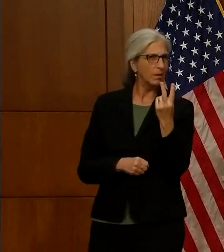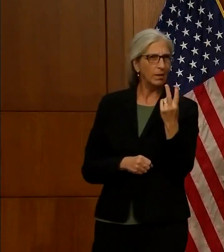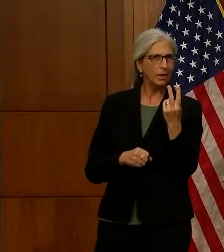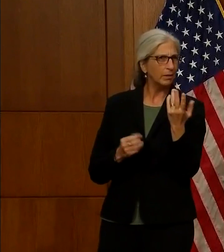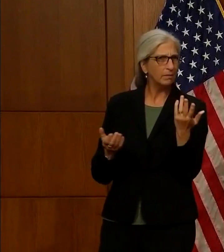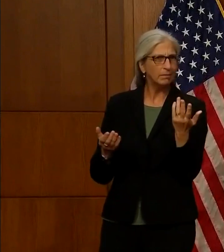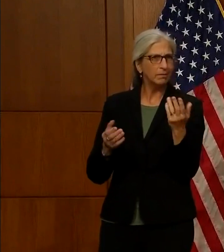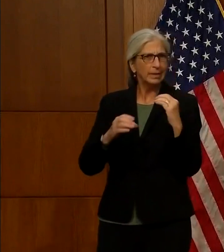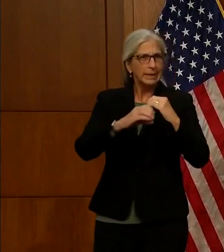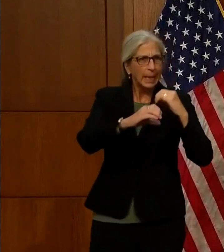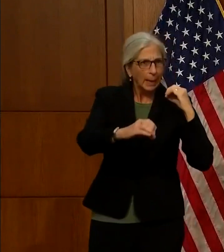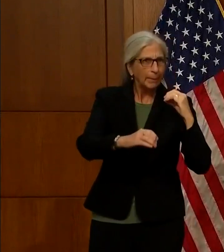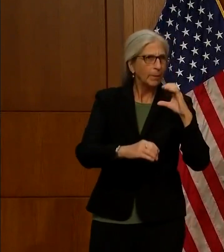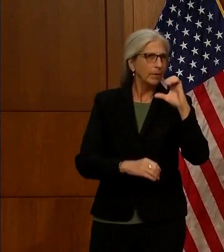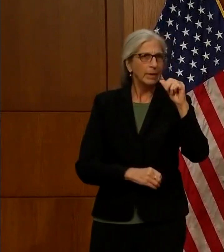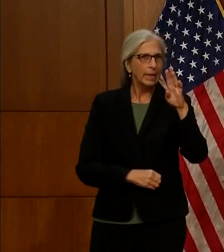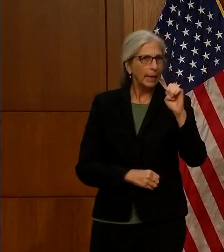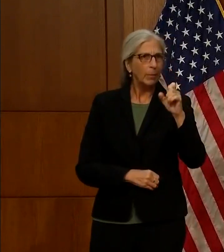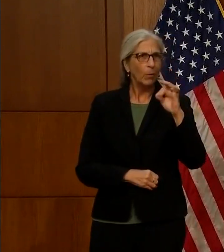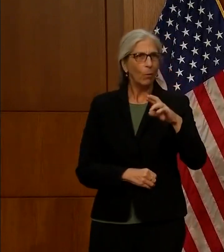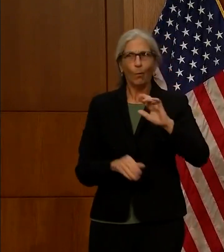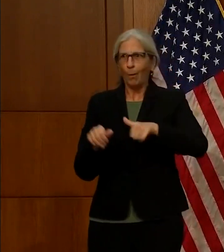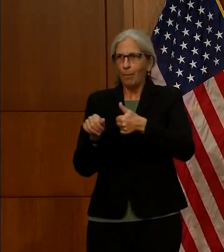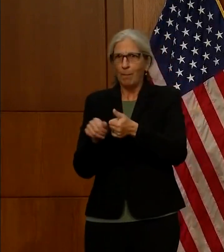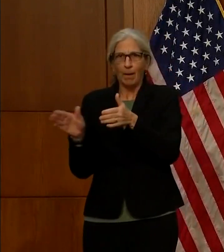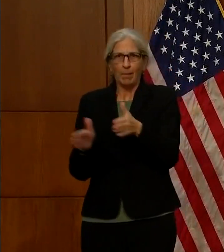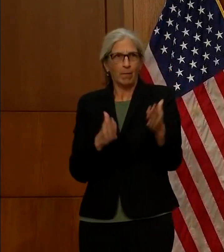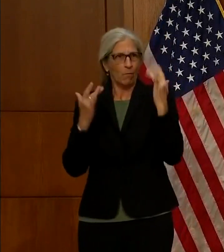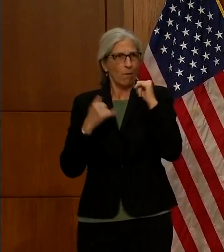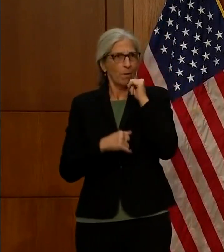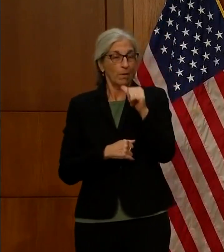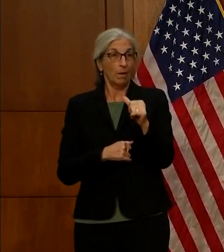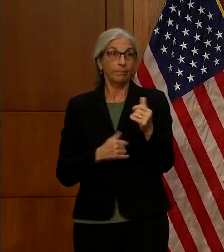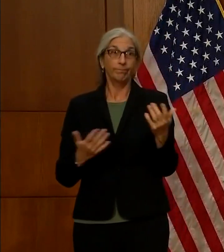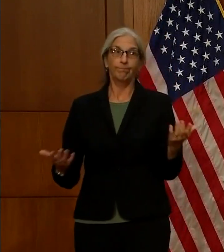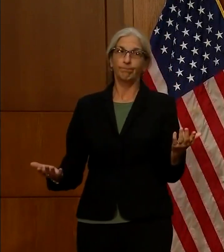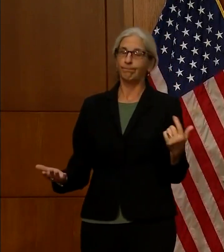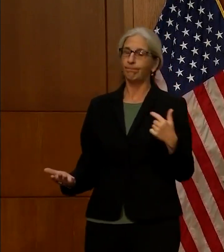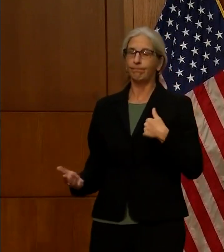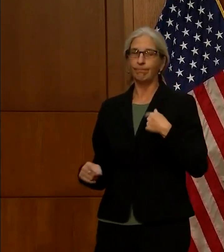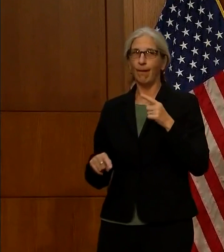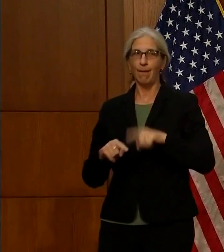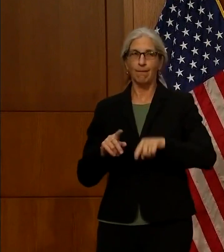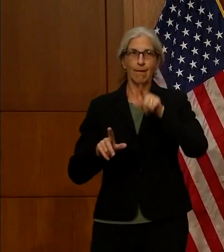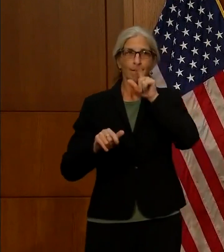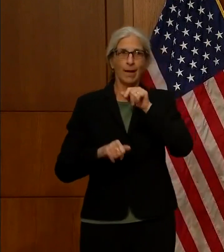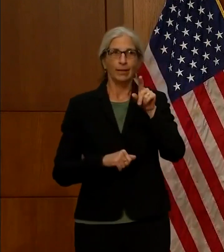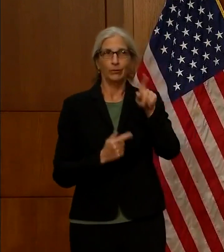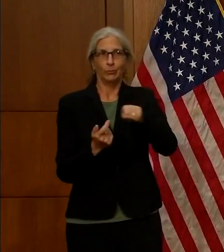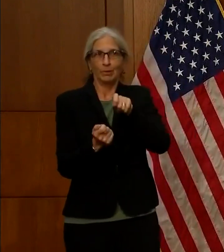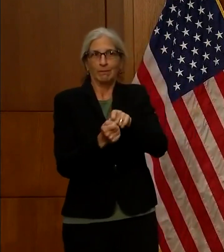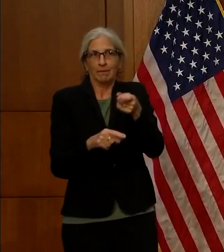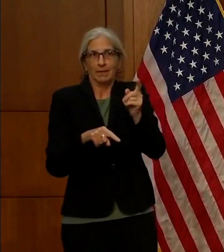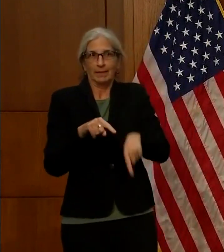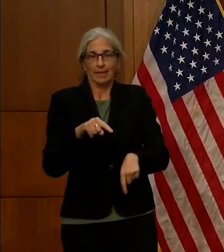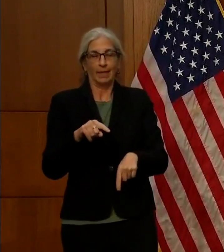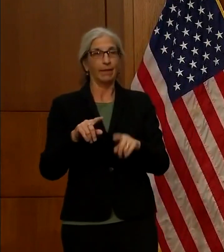WANTED SOME SORT OF SECONDARY CABLE BACK UP PLAN. WELL I CAN'T ANSWER THAT SPECIFICALLY-